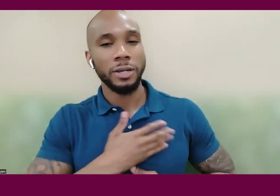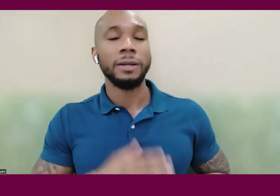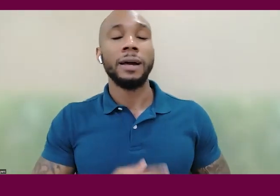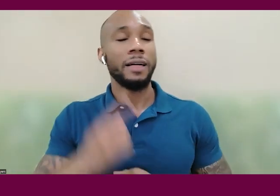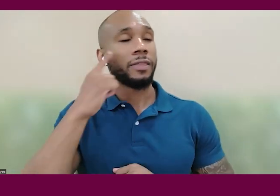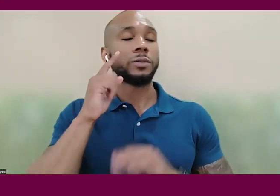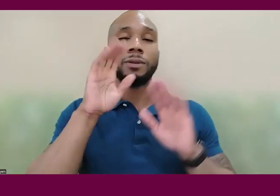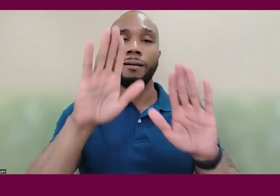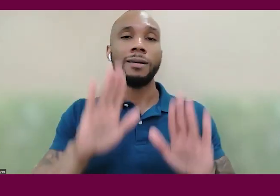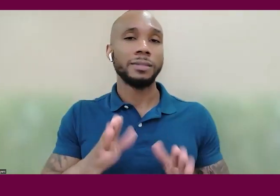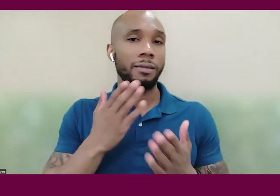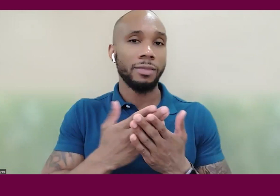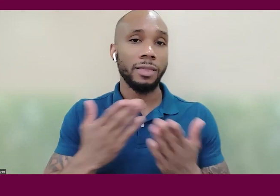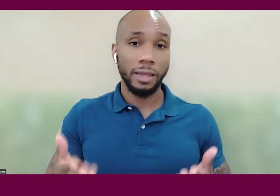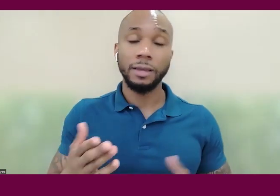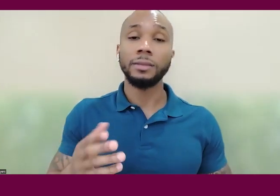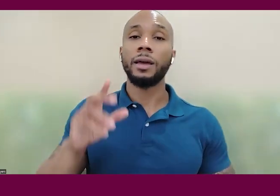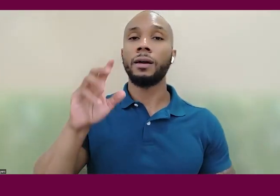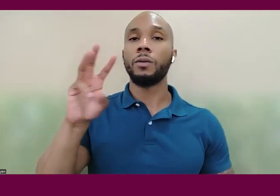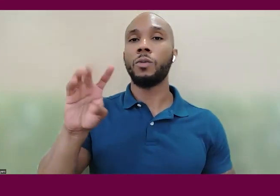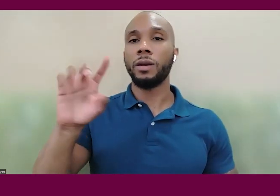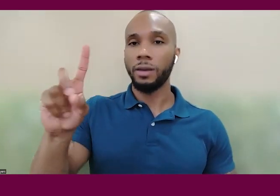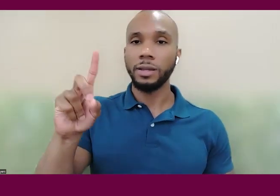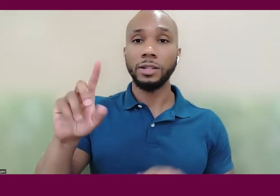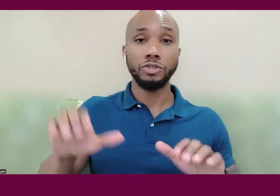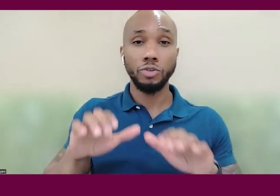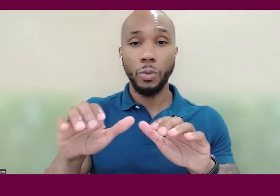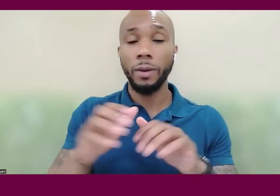I think this is an excellent thing that WID is doing.